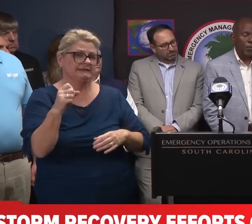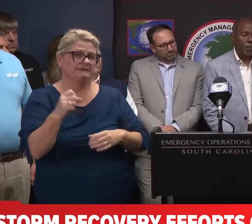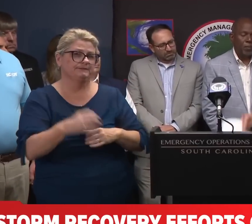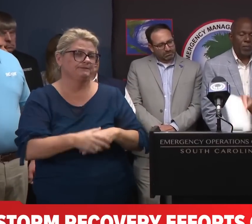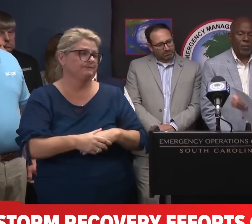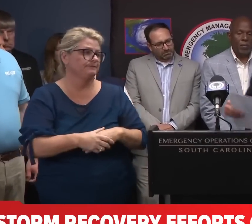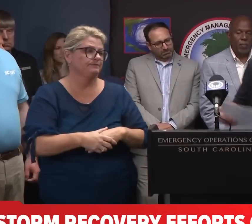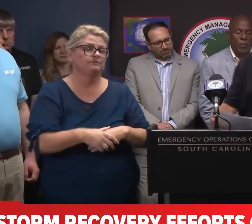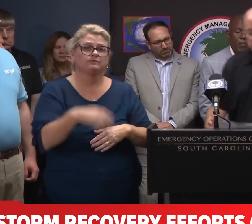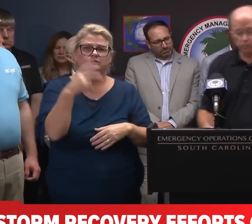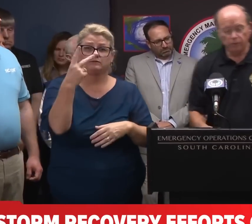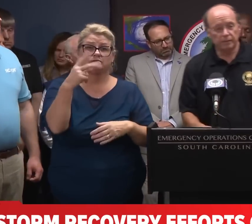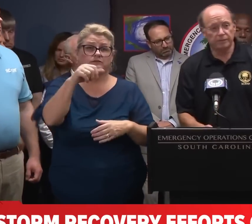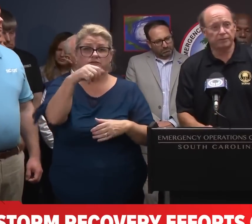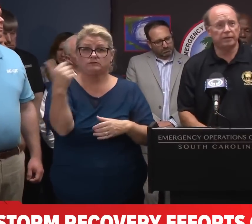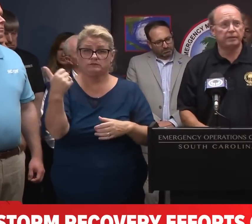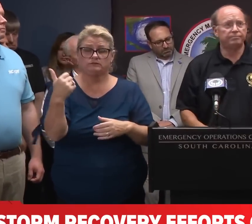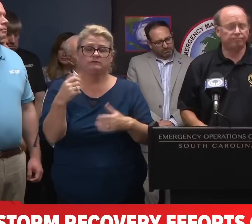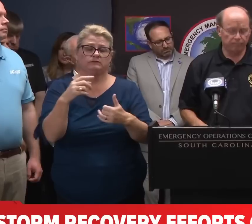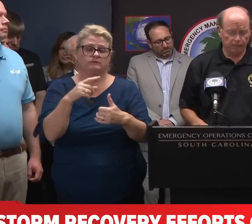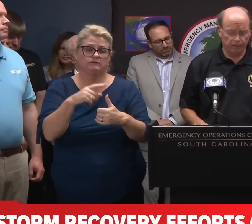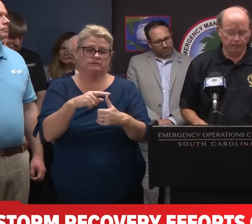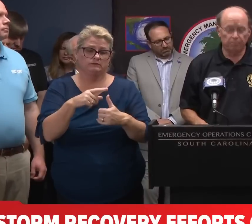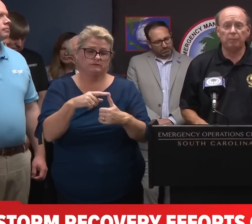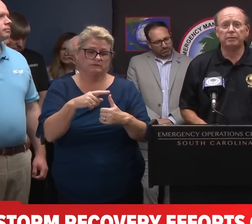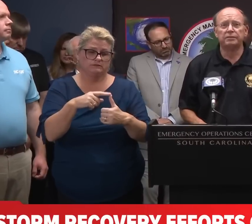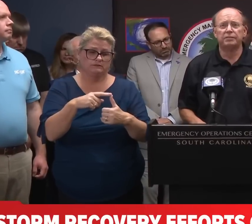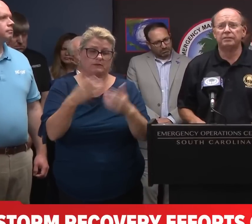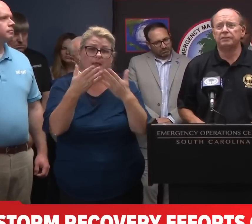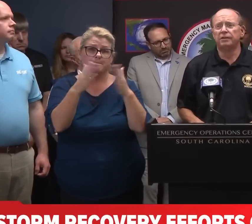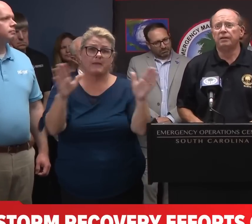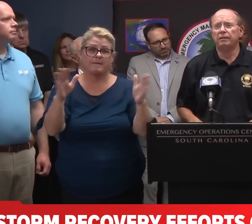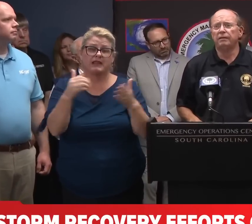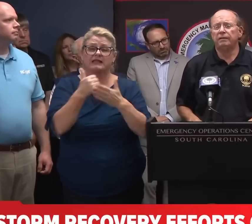A couple of other items, one is uh on the public assistance side.